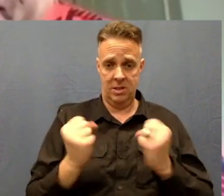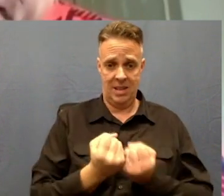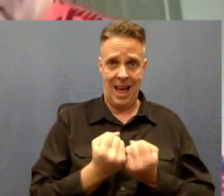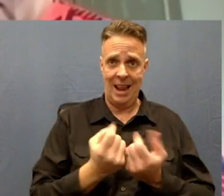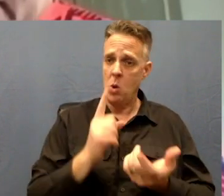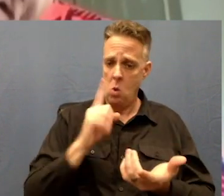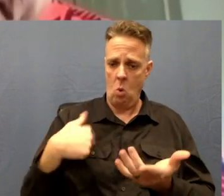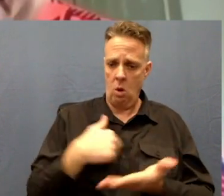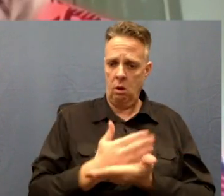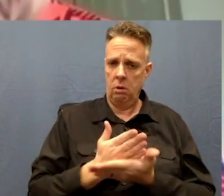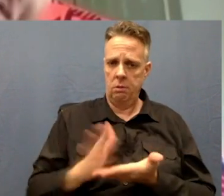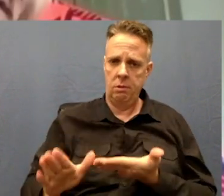WE ARE NOT PART OF THOSE THAT BENEFIT FROM THAT, AND THAT'S